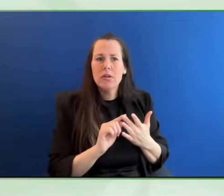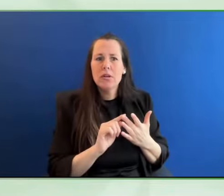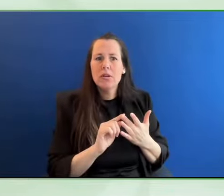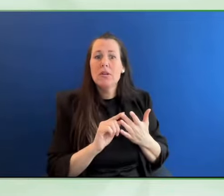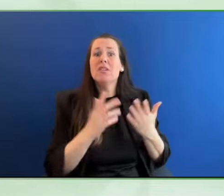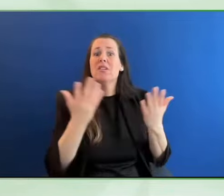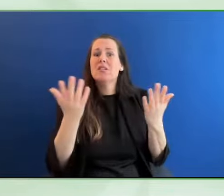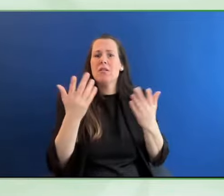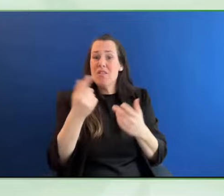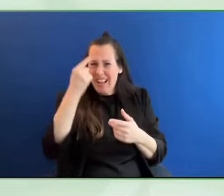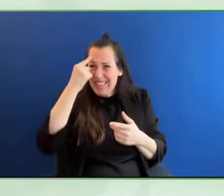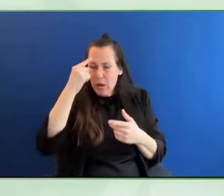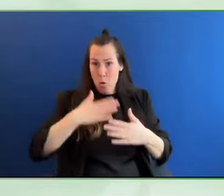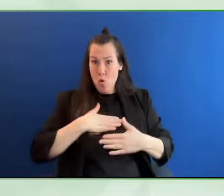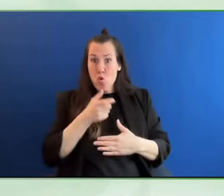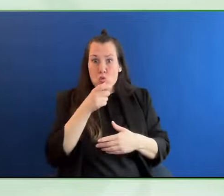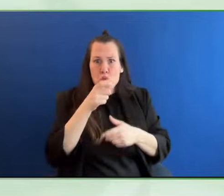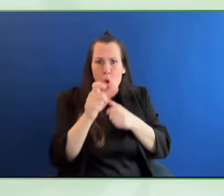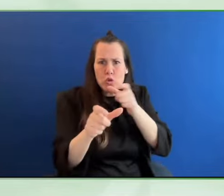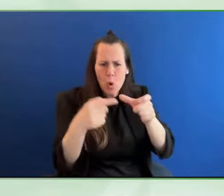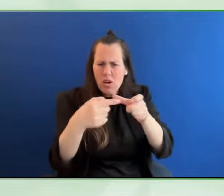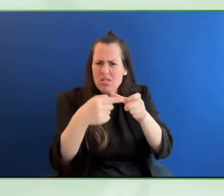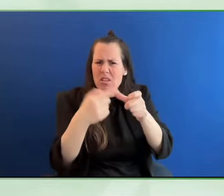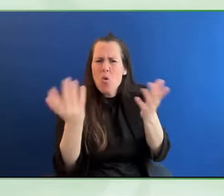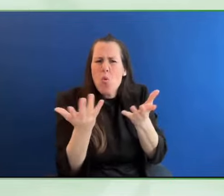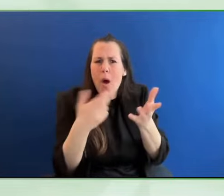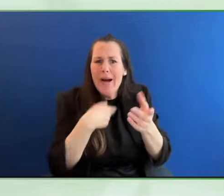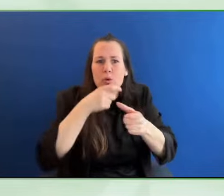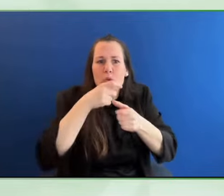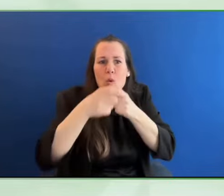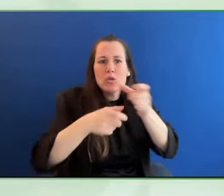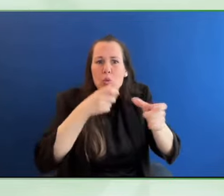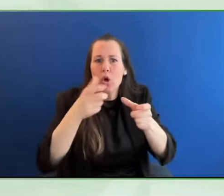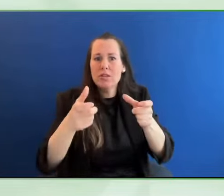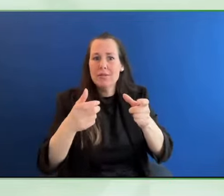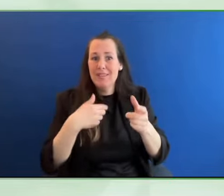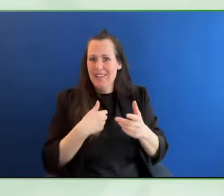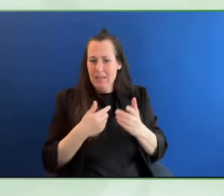practice? It is a lot of conversation.